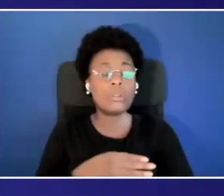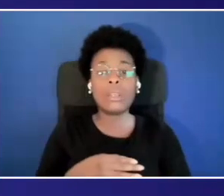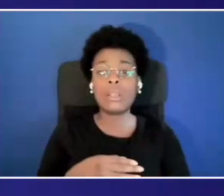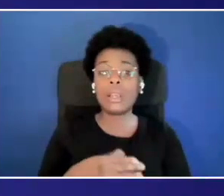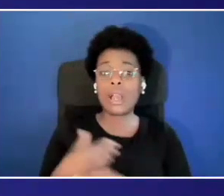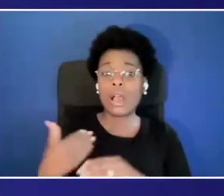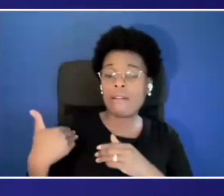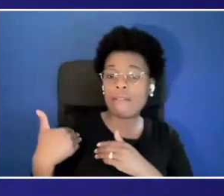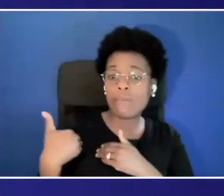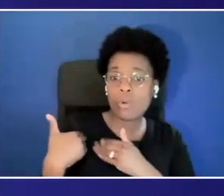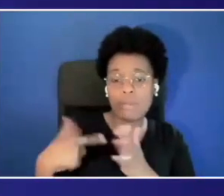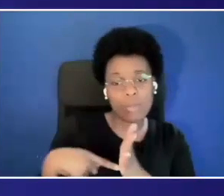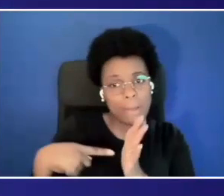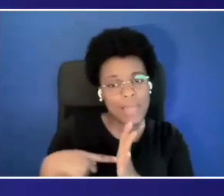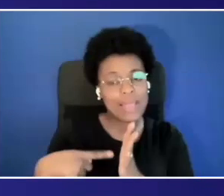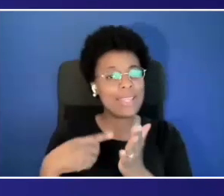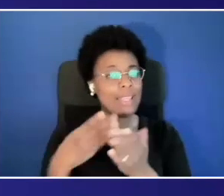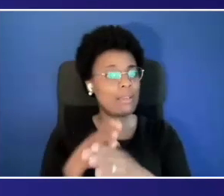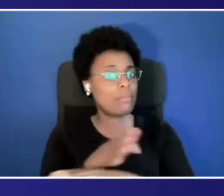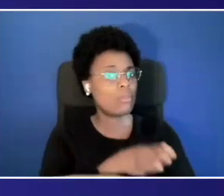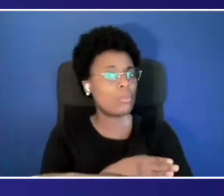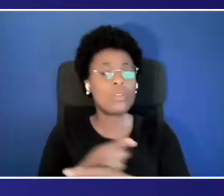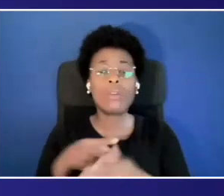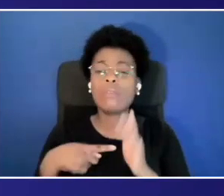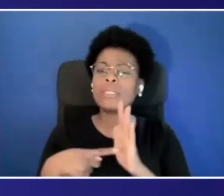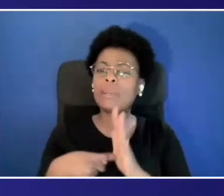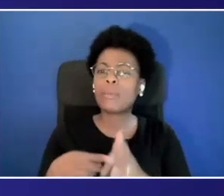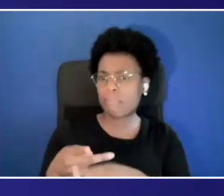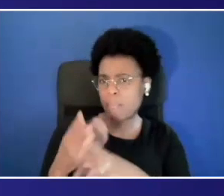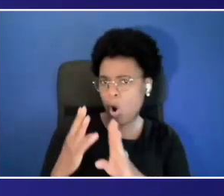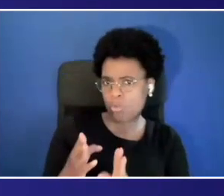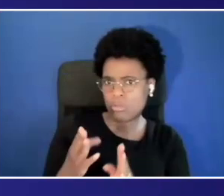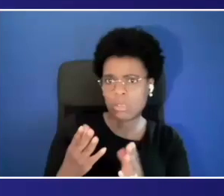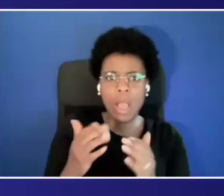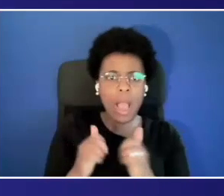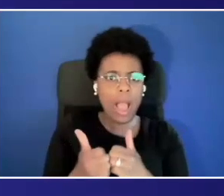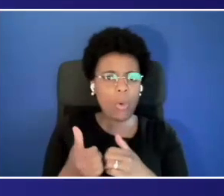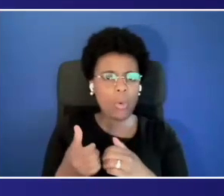For example, borrowers, what changes can we make to repayment plans that impacts you financially?